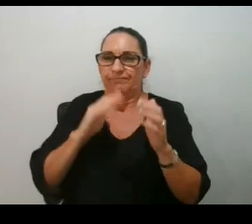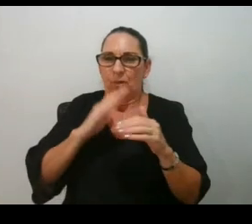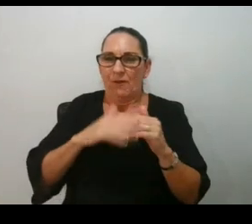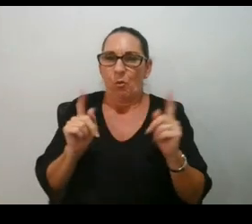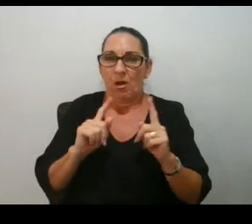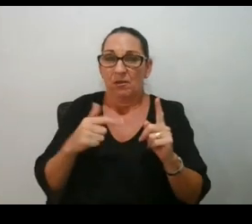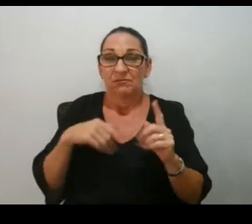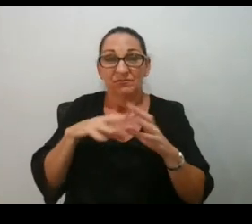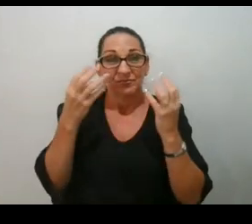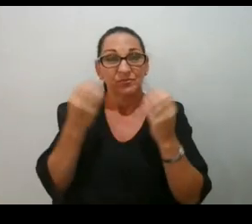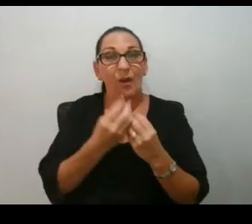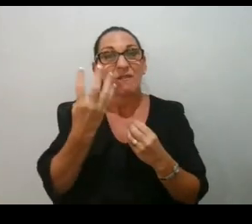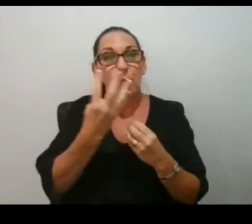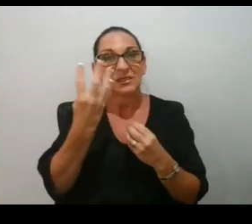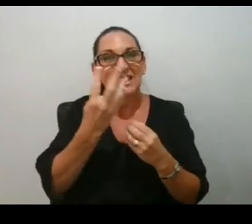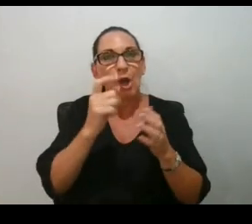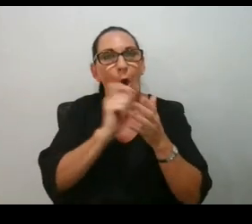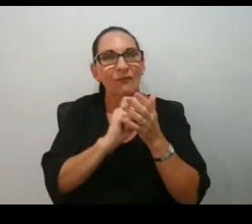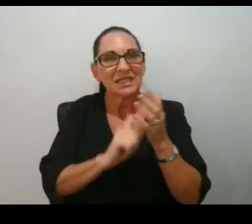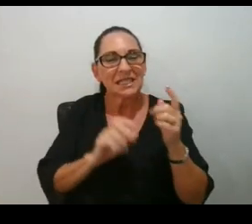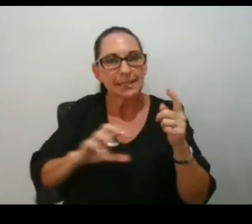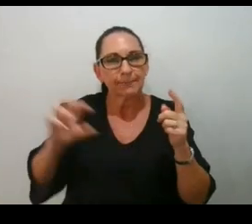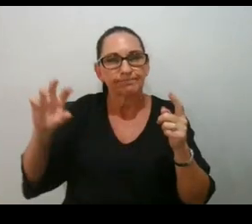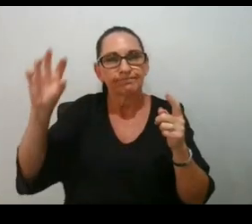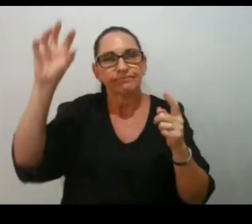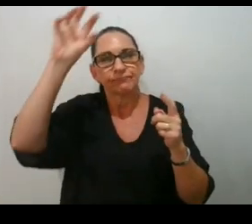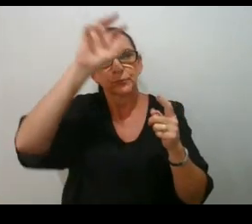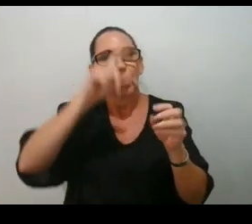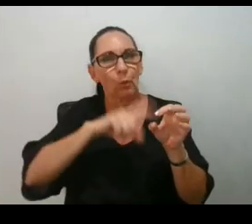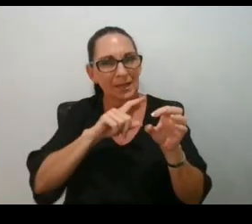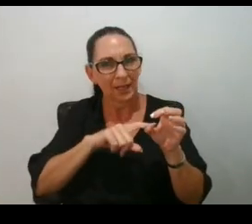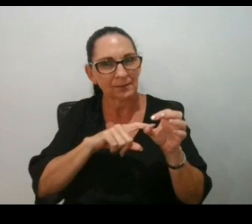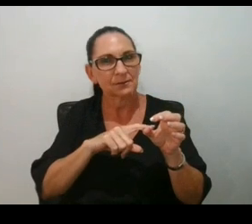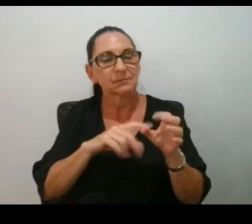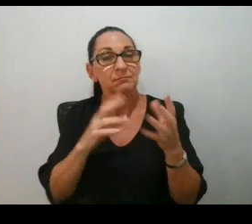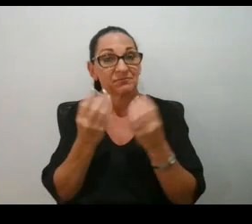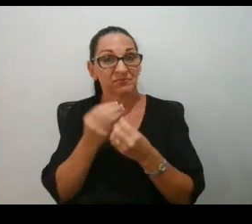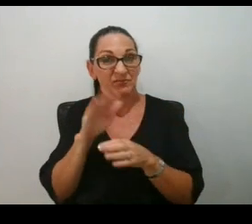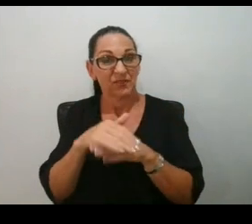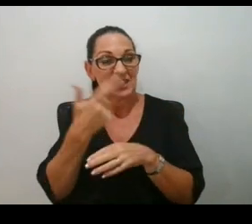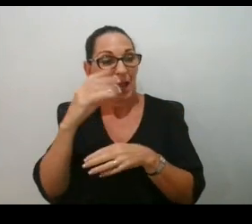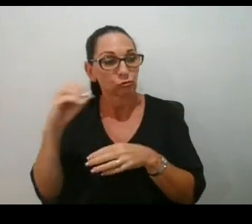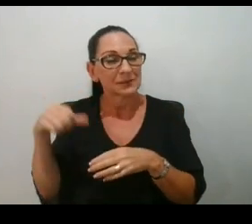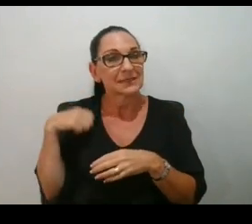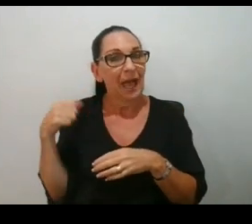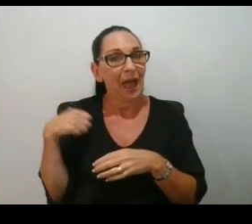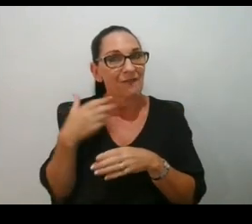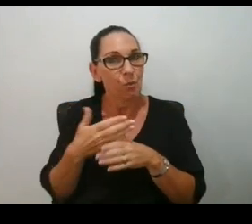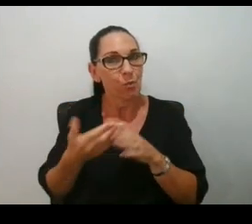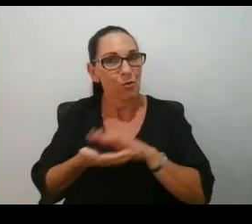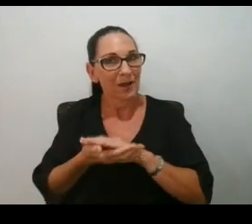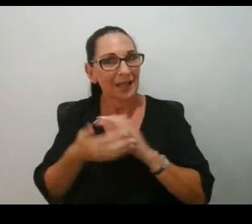offices throughout Queensland uh and we have over 700 staff working for us got a lot of